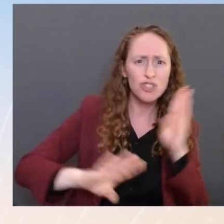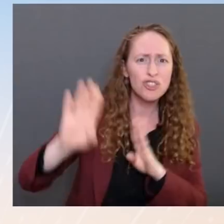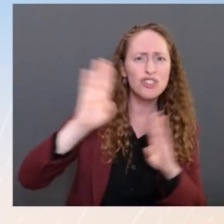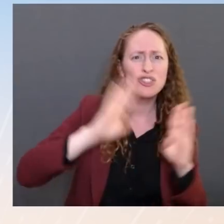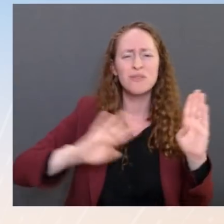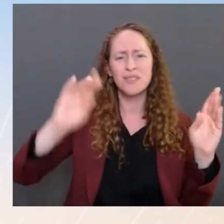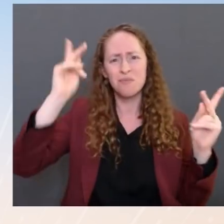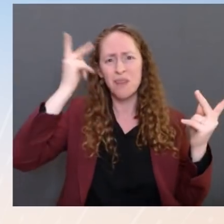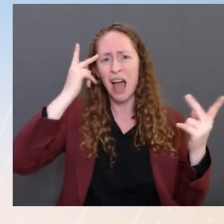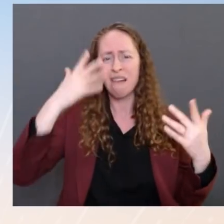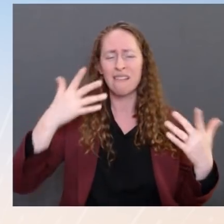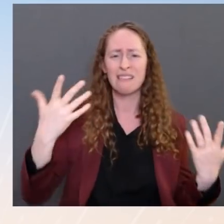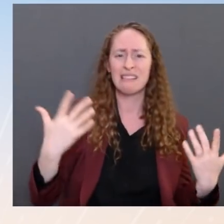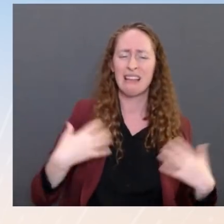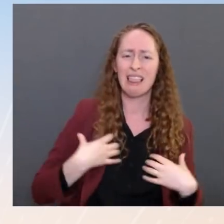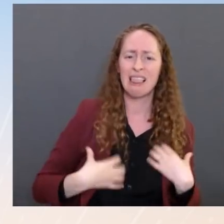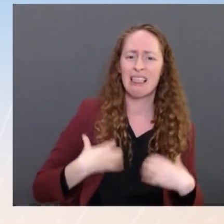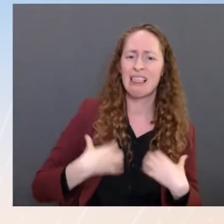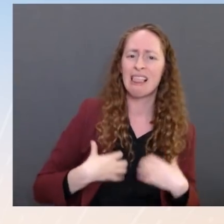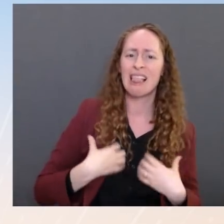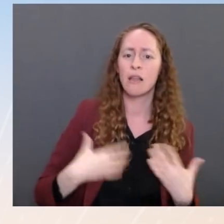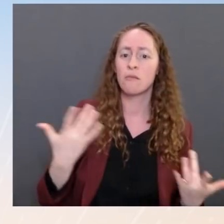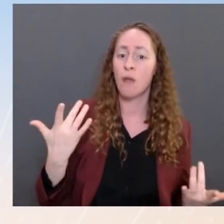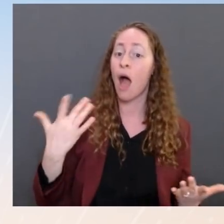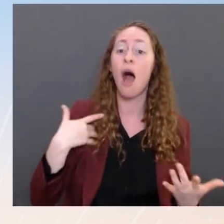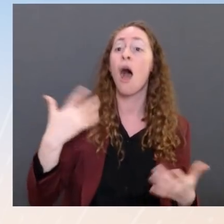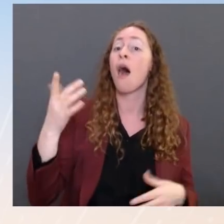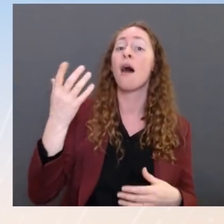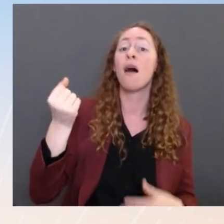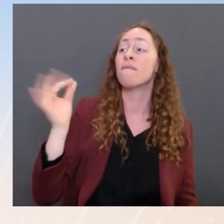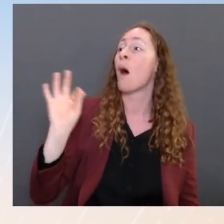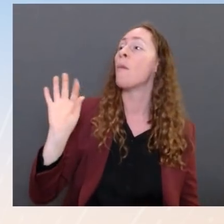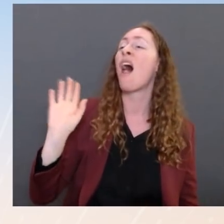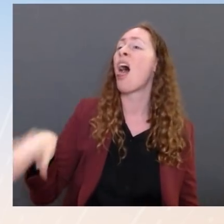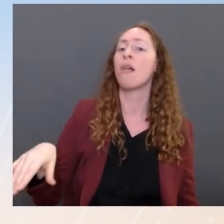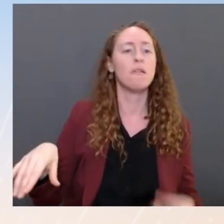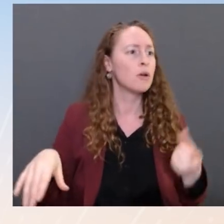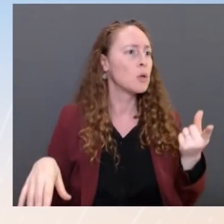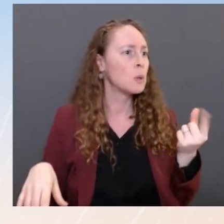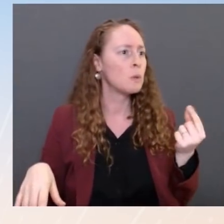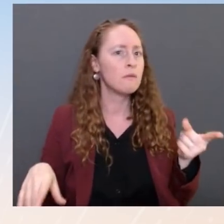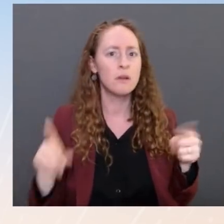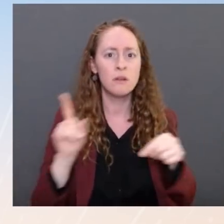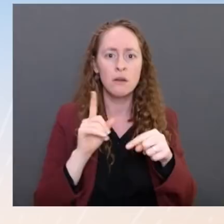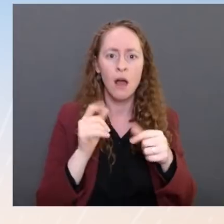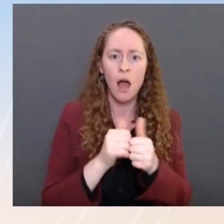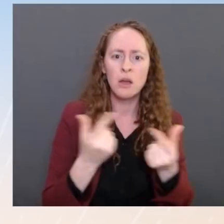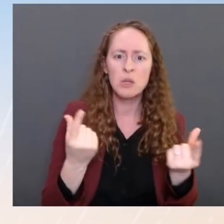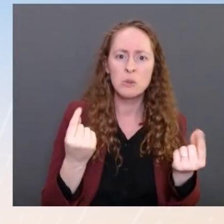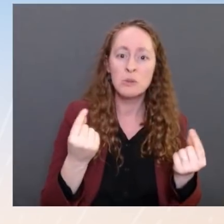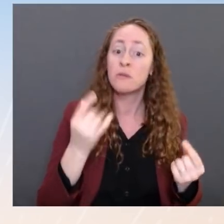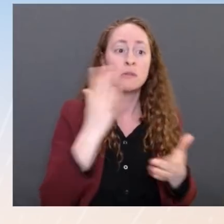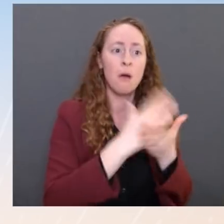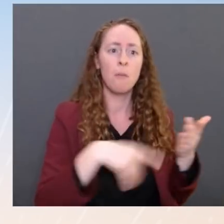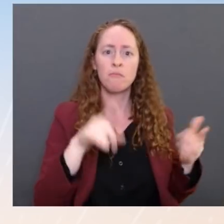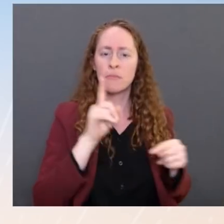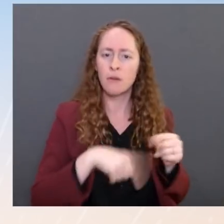if you don't have access to breast milk. I'm just wondering: If you're a parent today and you go to the store, you can't find any formula on the shelves,